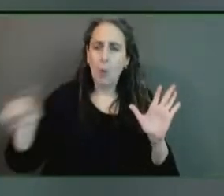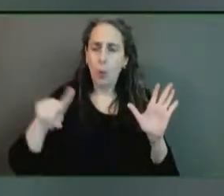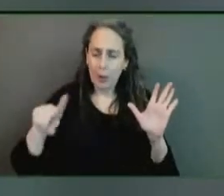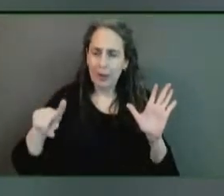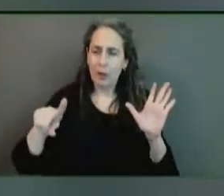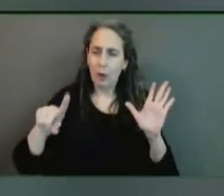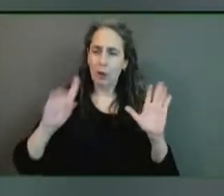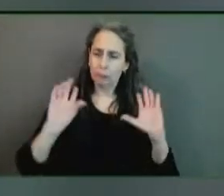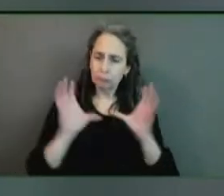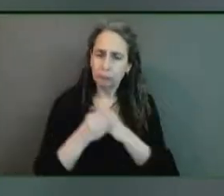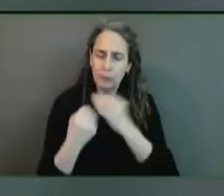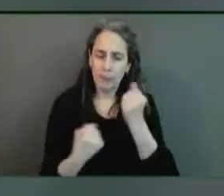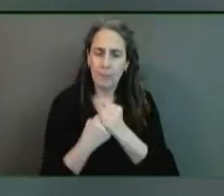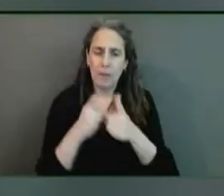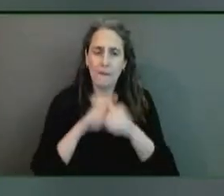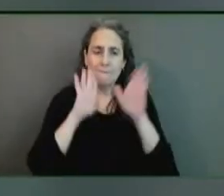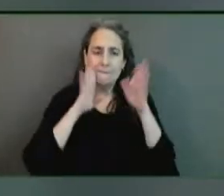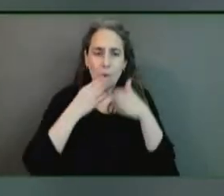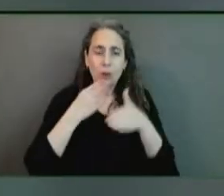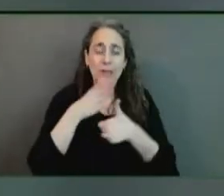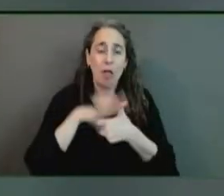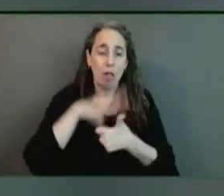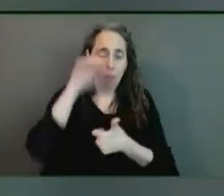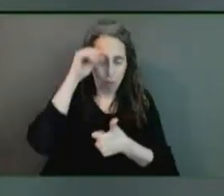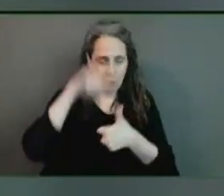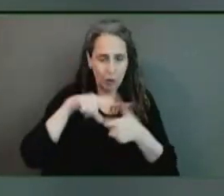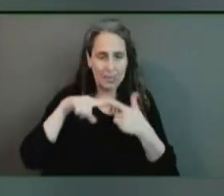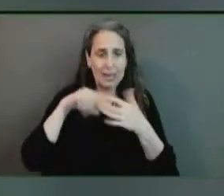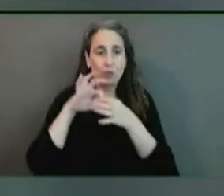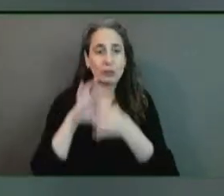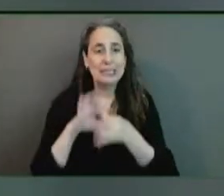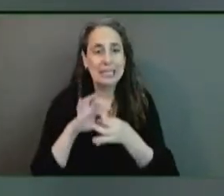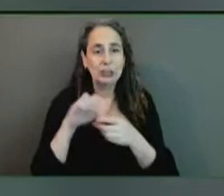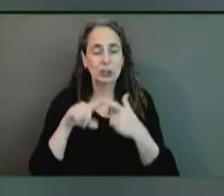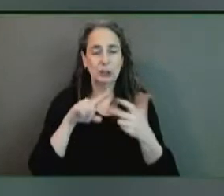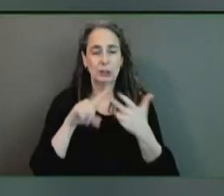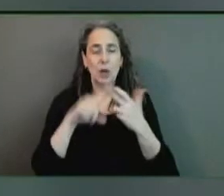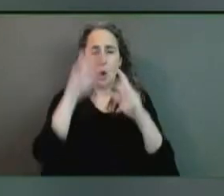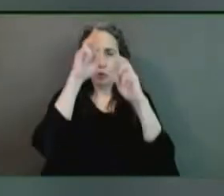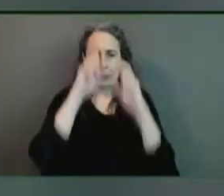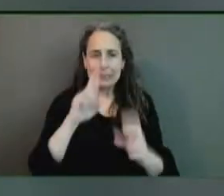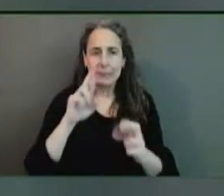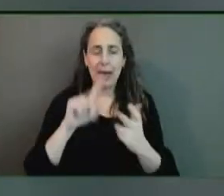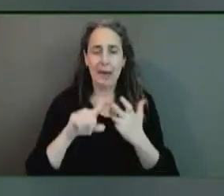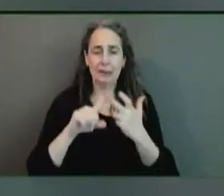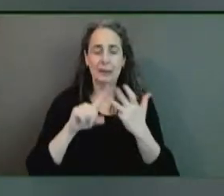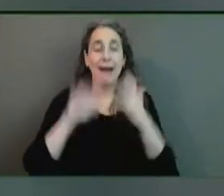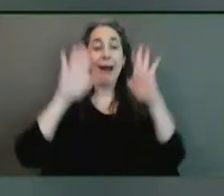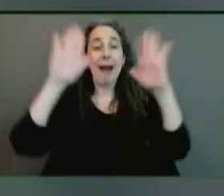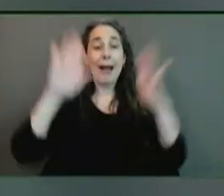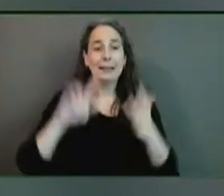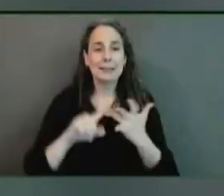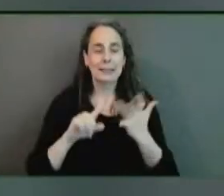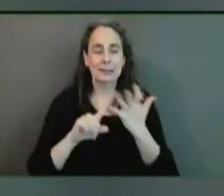clear on the United Forces that are here to that's this tonight. We focus on learning